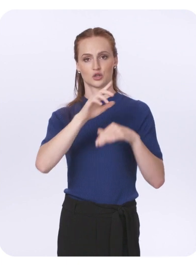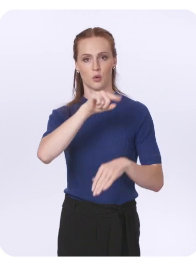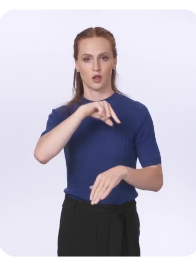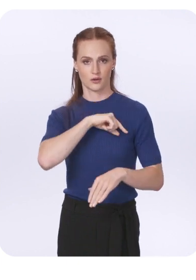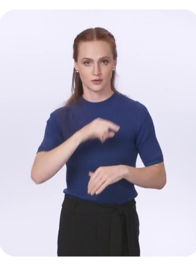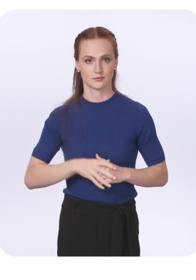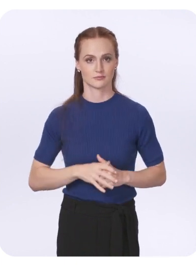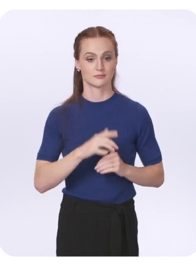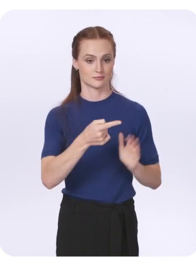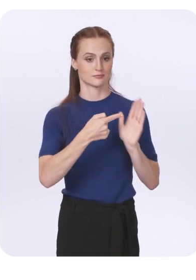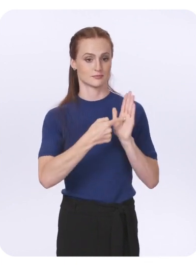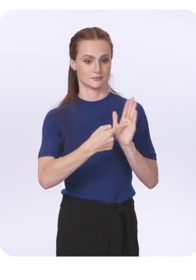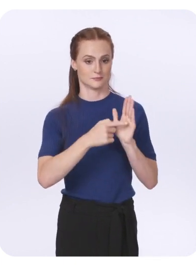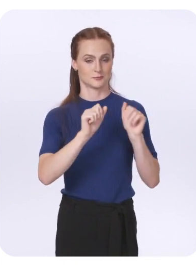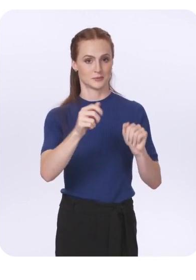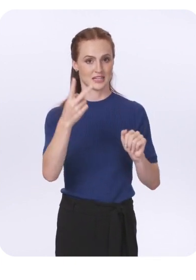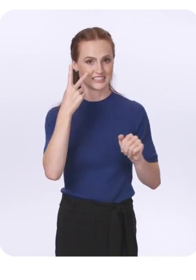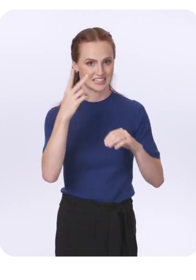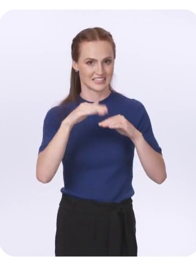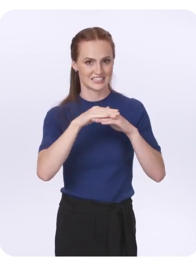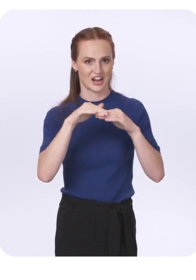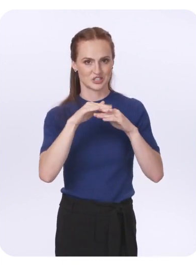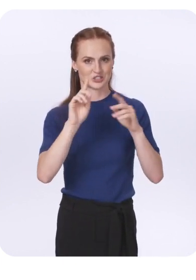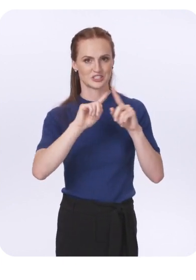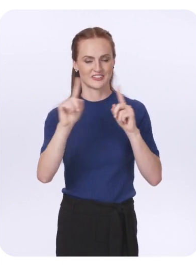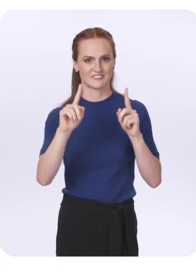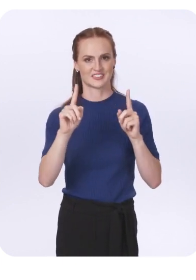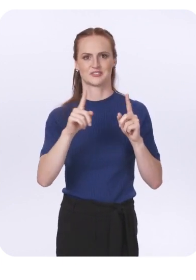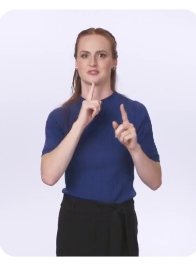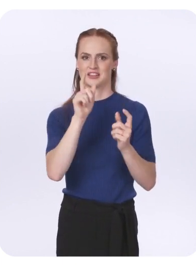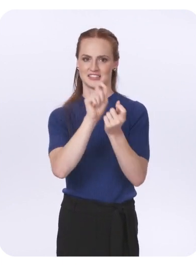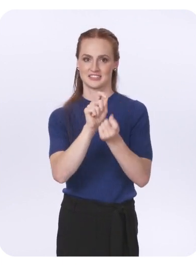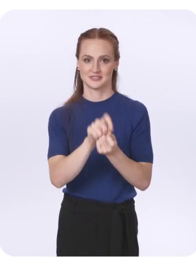These examples show the texture differences in pretty extreme detail.